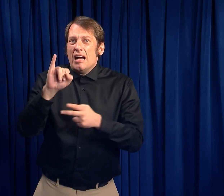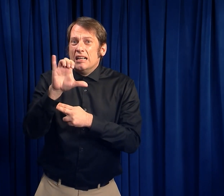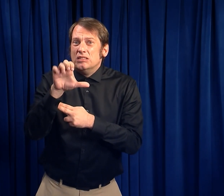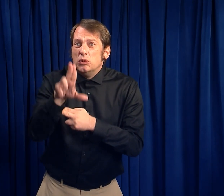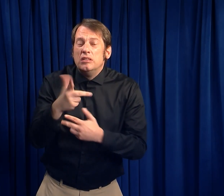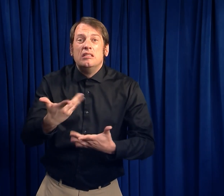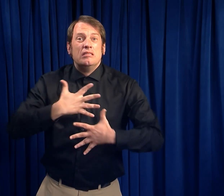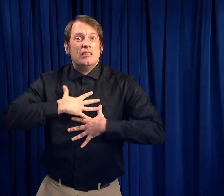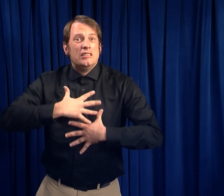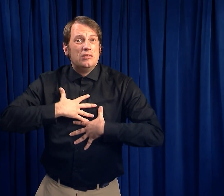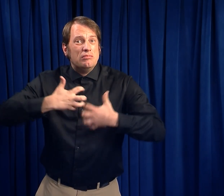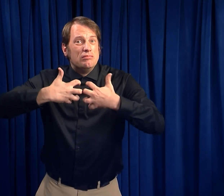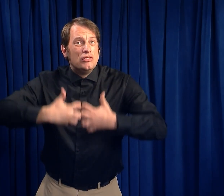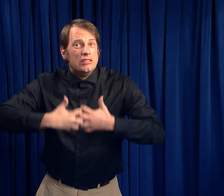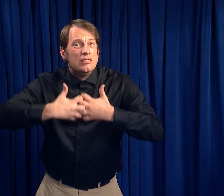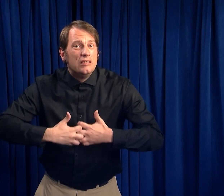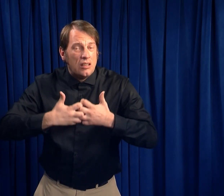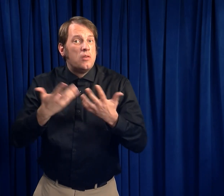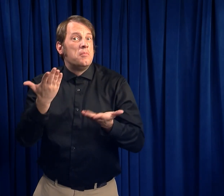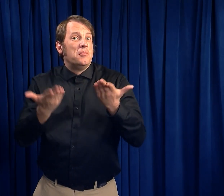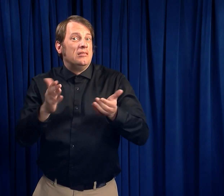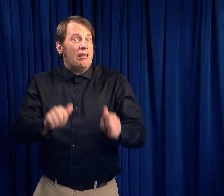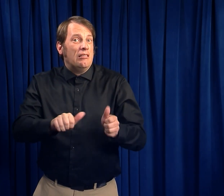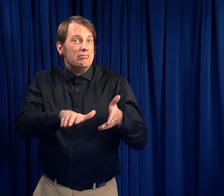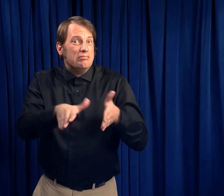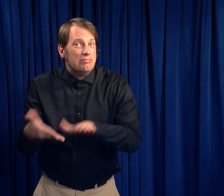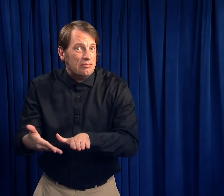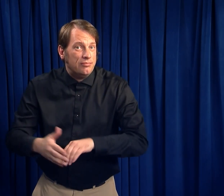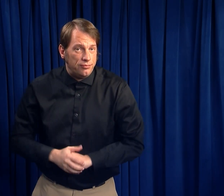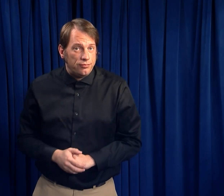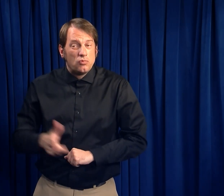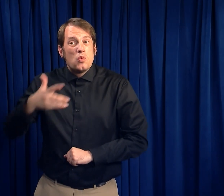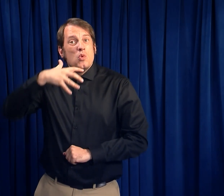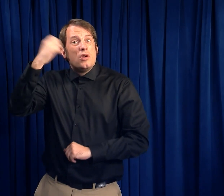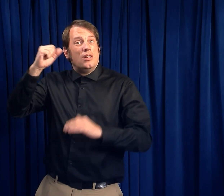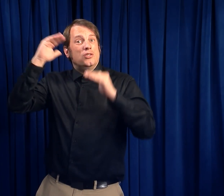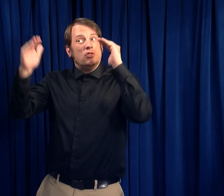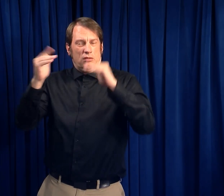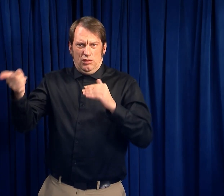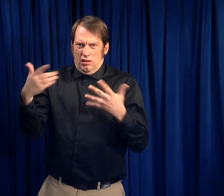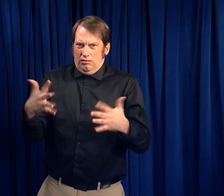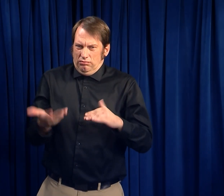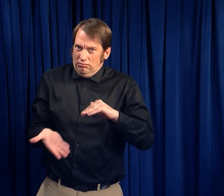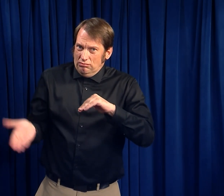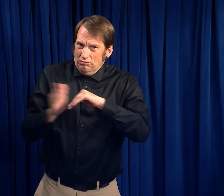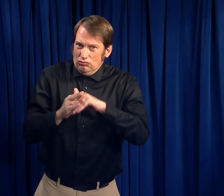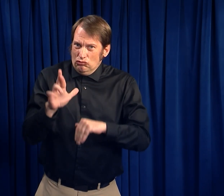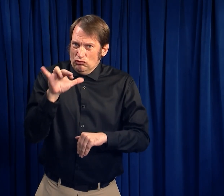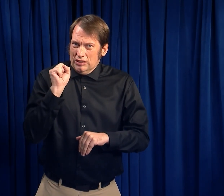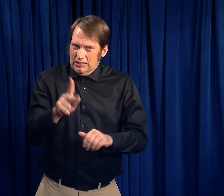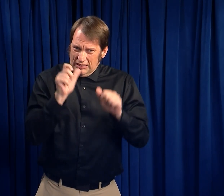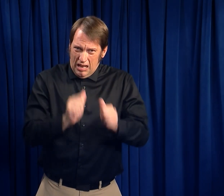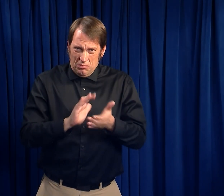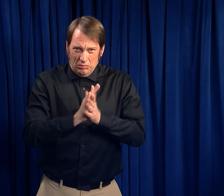or a ventilator to help them breathe, or they may even die. Older adults are at high risk